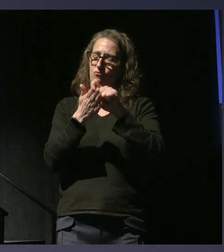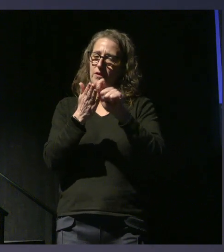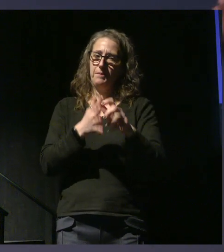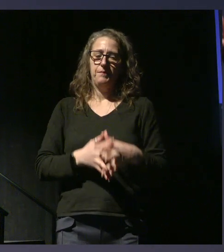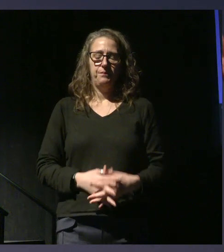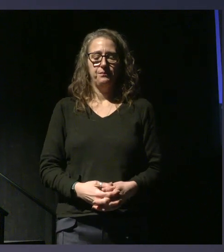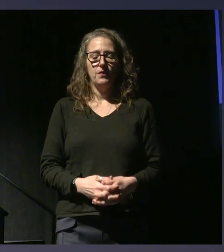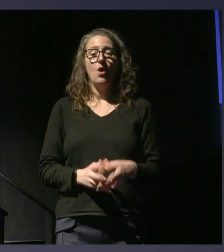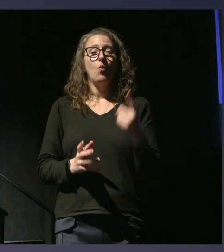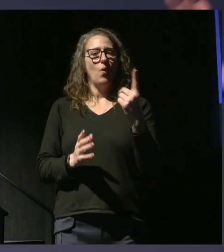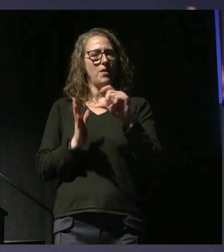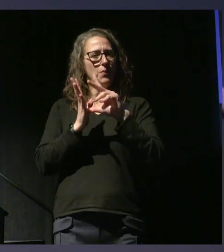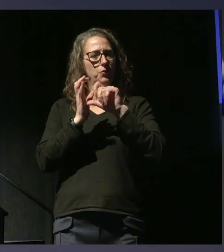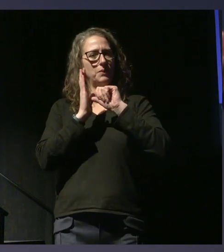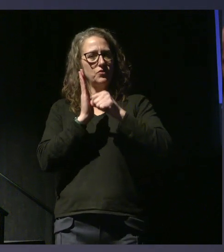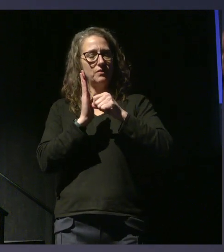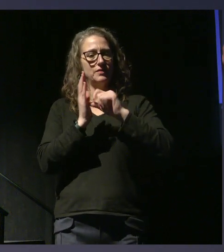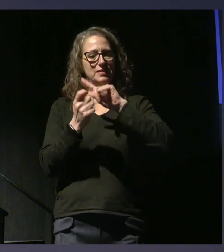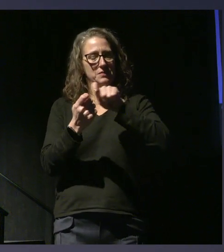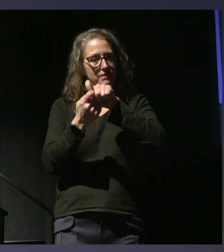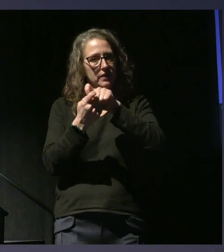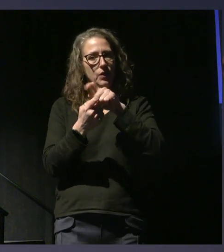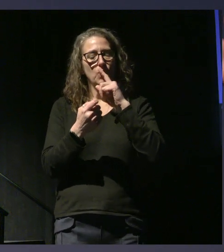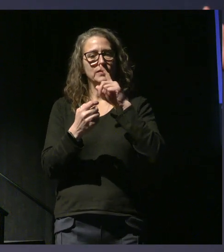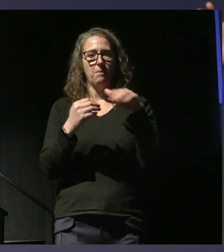is the multifaceted, layered aspects of these works.